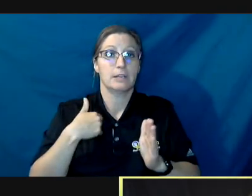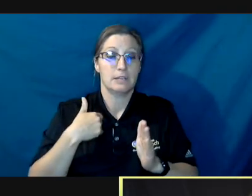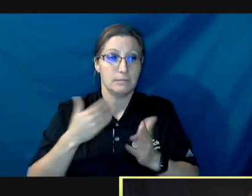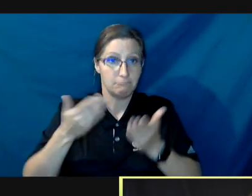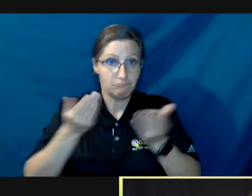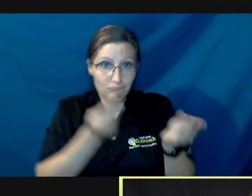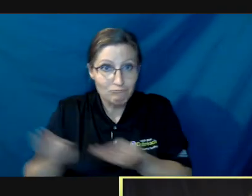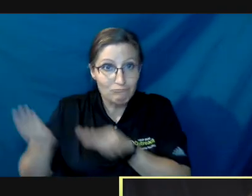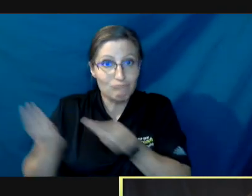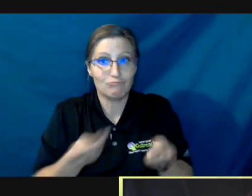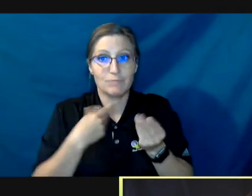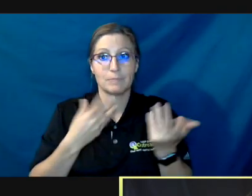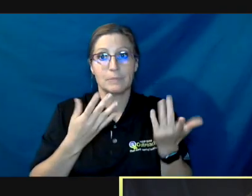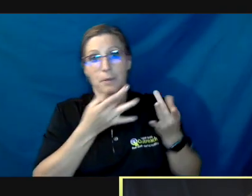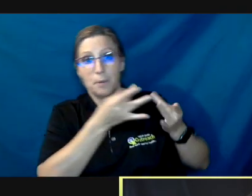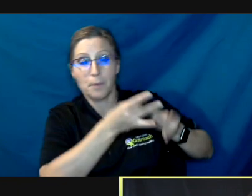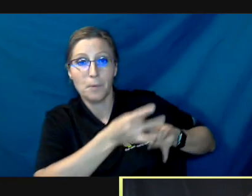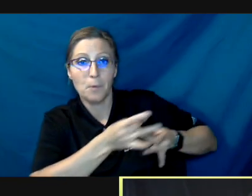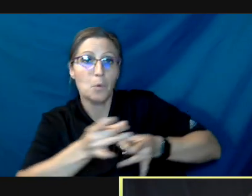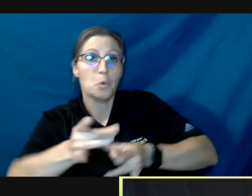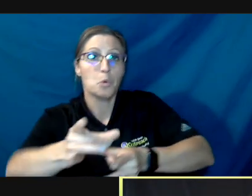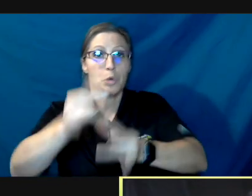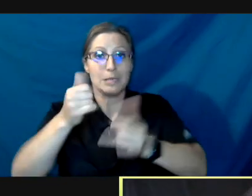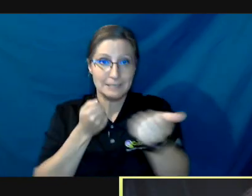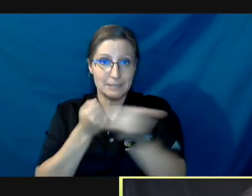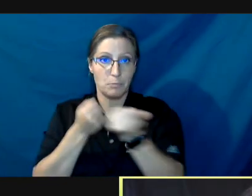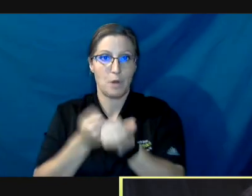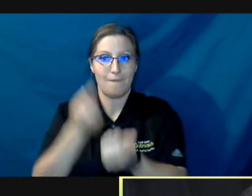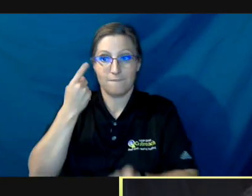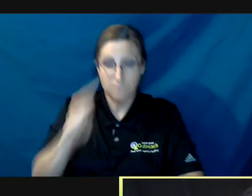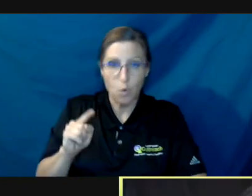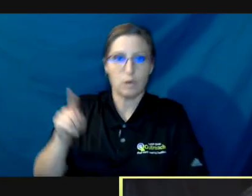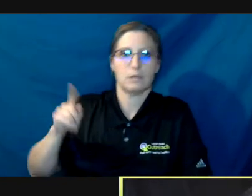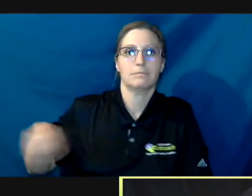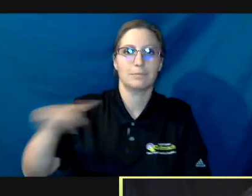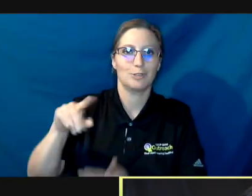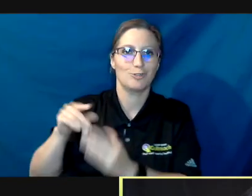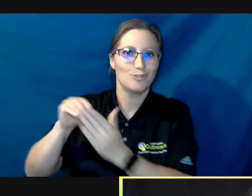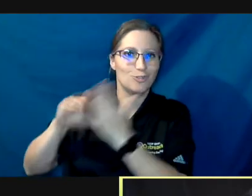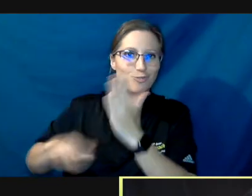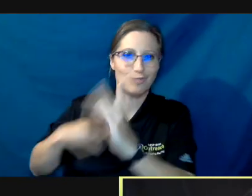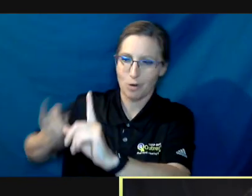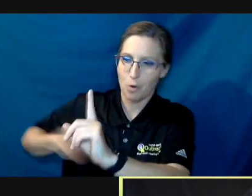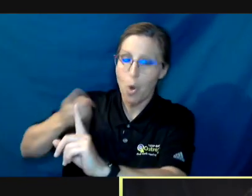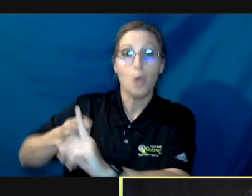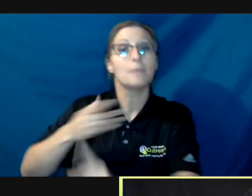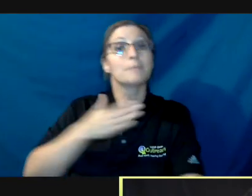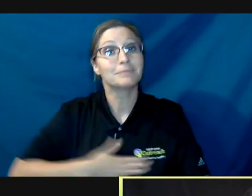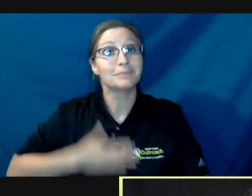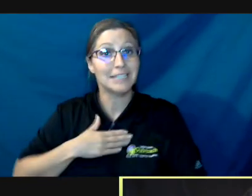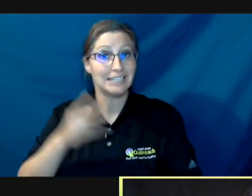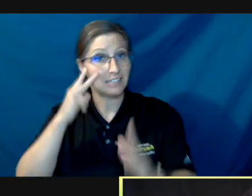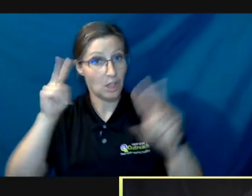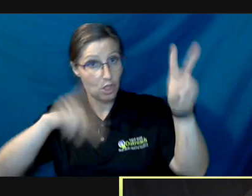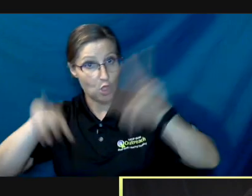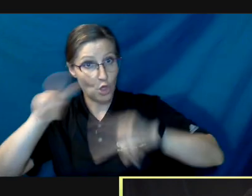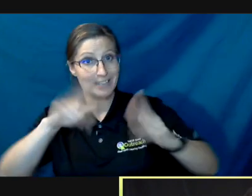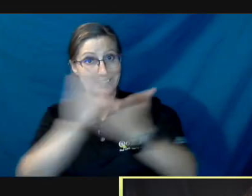an environment of cohesion and support for the students that we're working with. So we hope you take a look at these documents